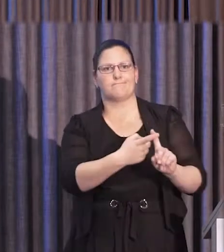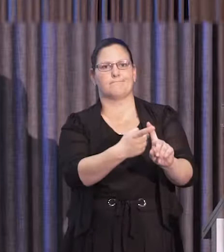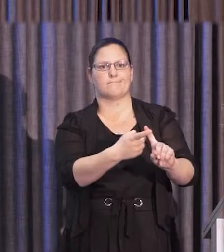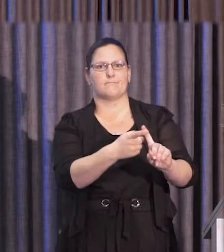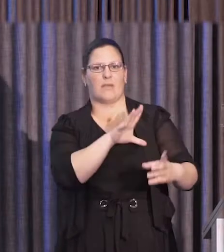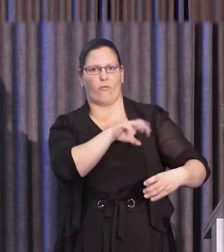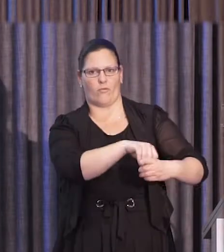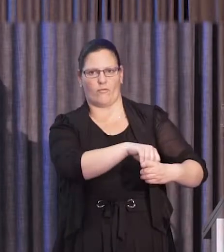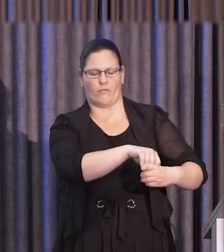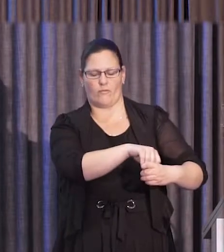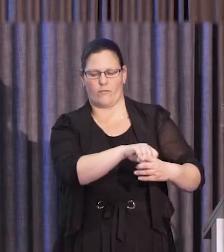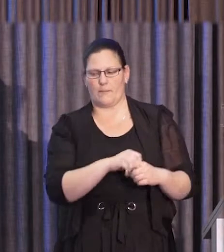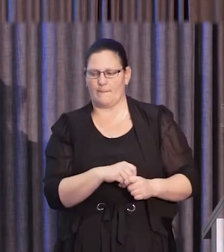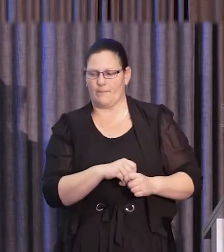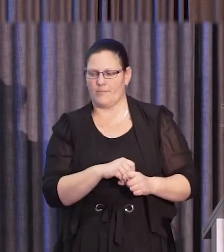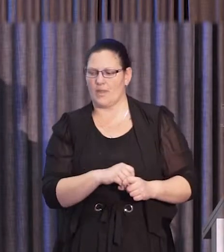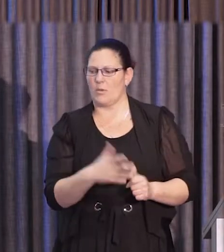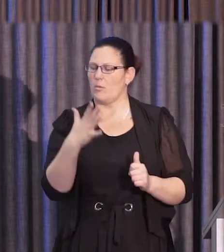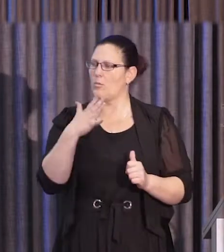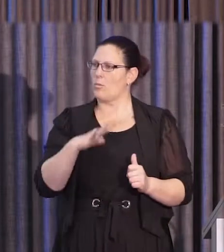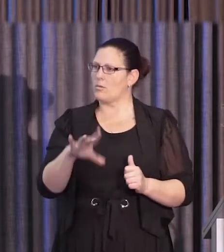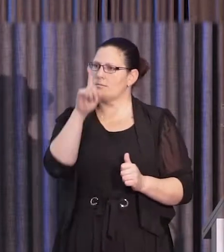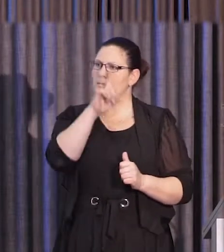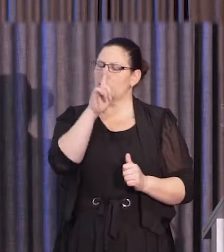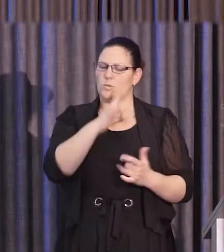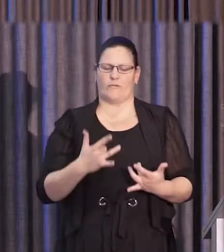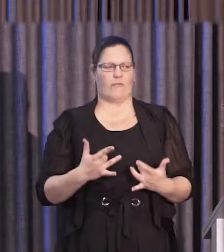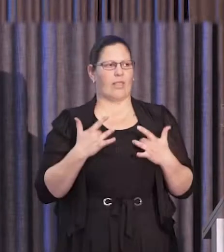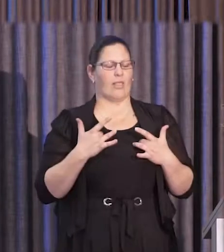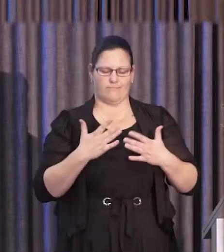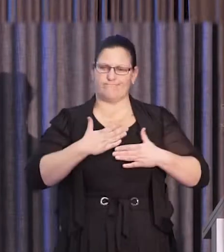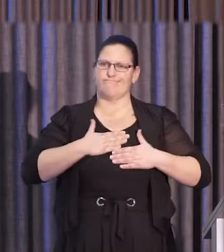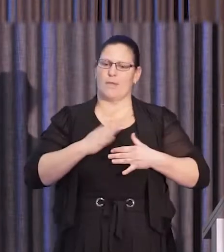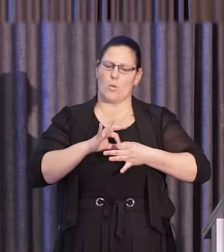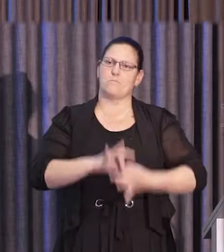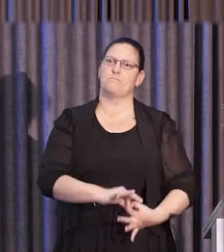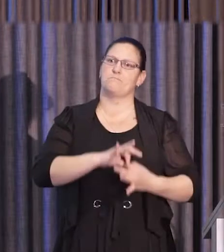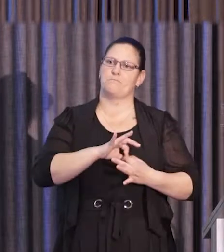And we want to work to create a place that's called home that provides a secure foundation for life, for people.